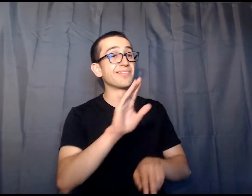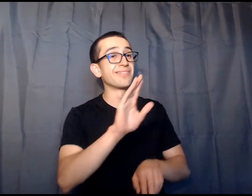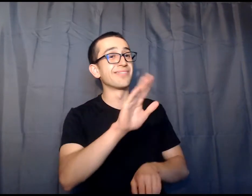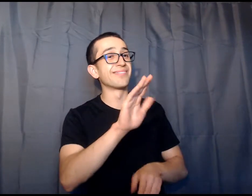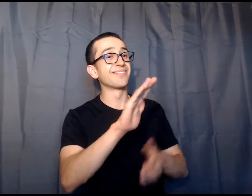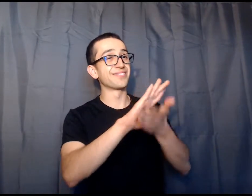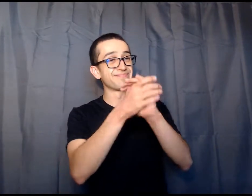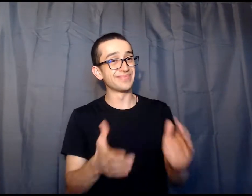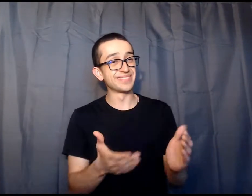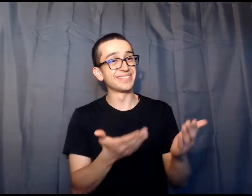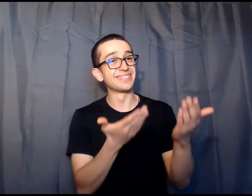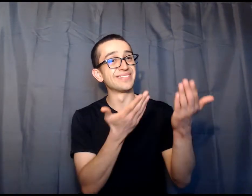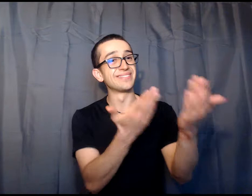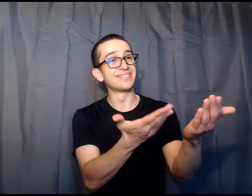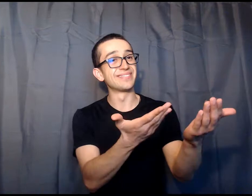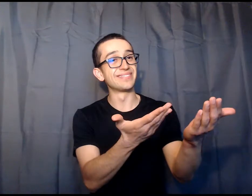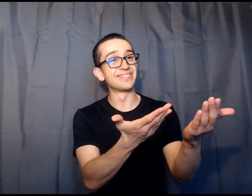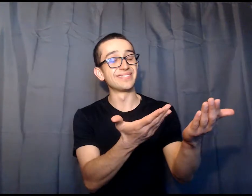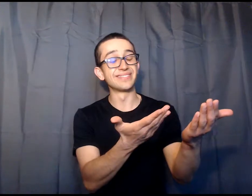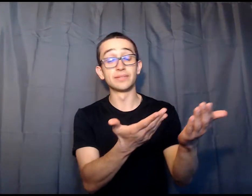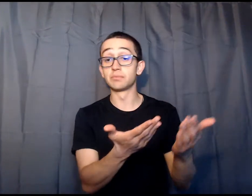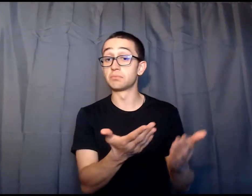'Peace to this household.'